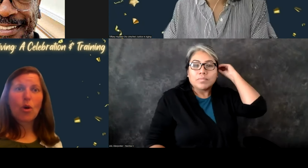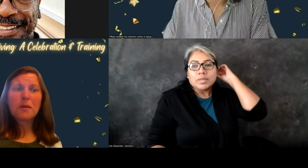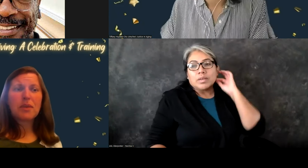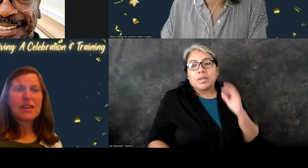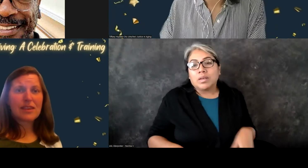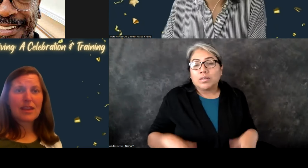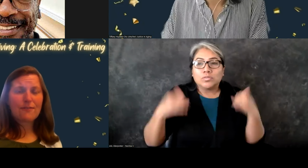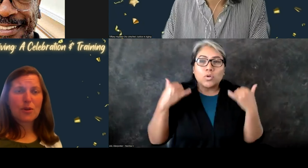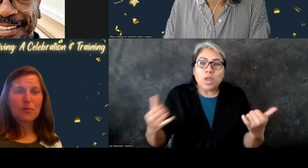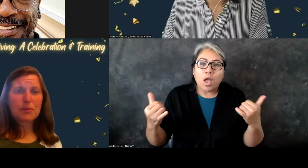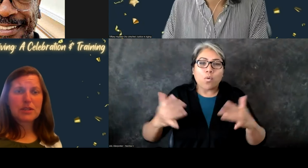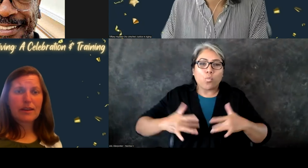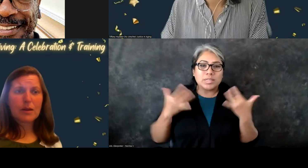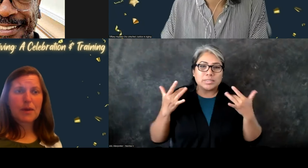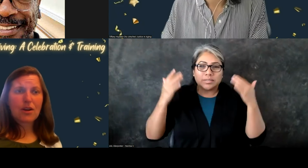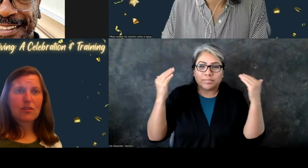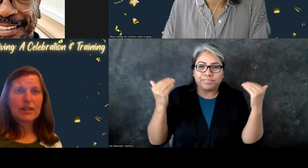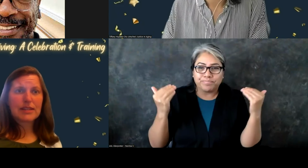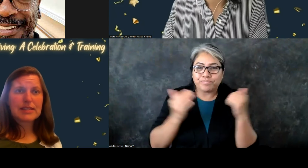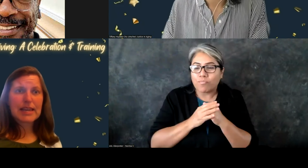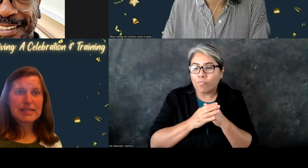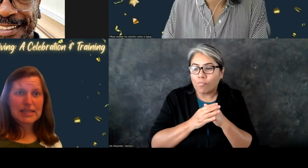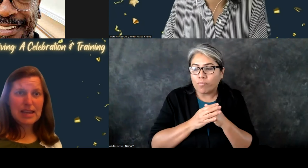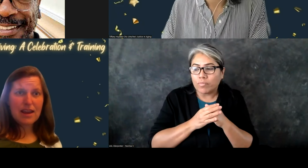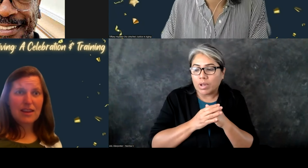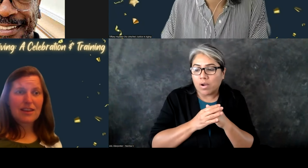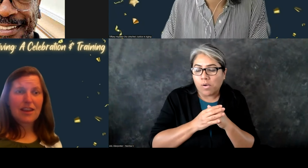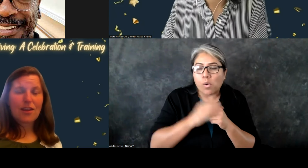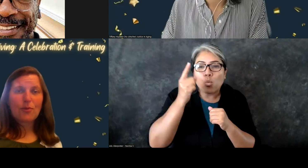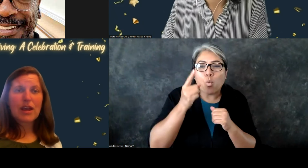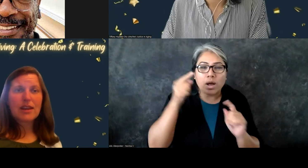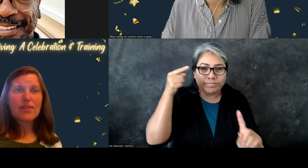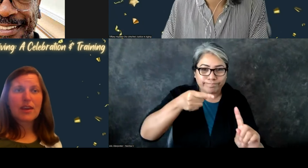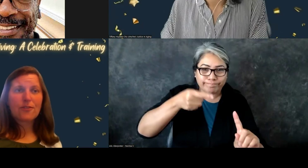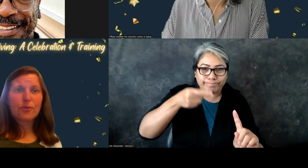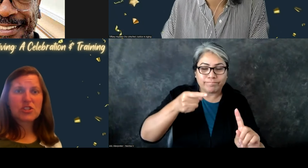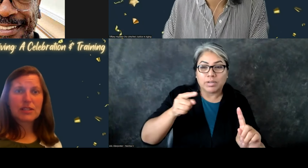add this recording there so you can share that with others